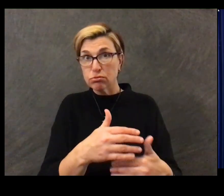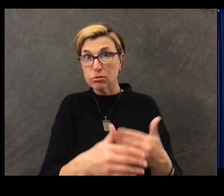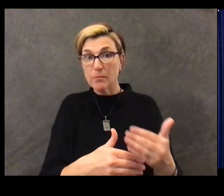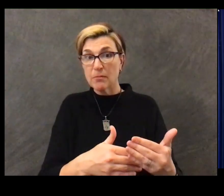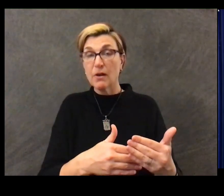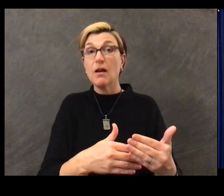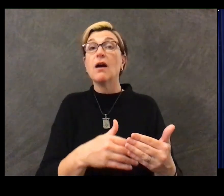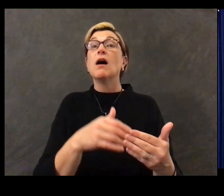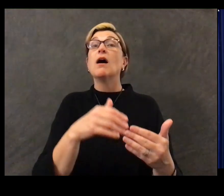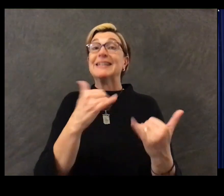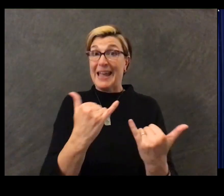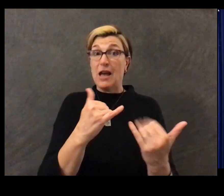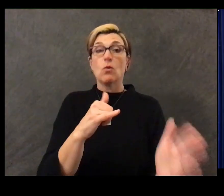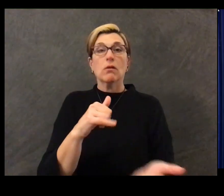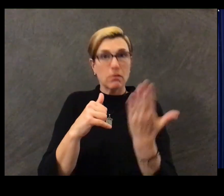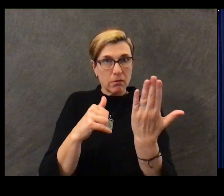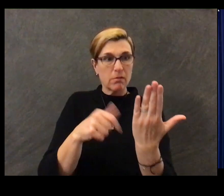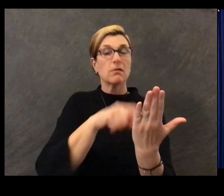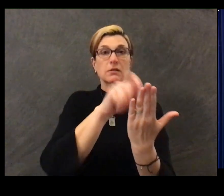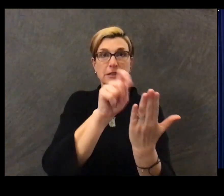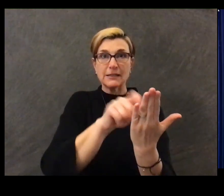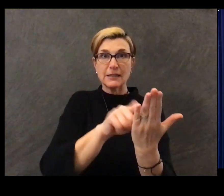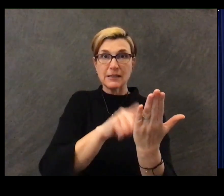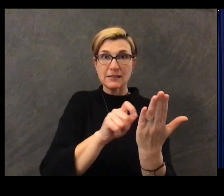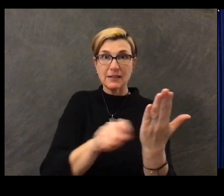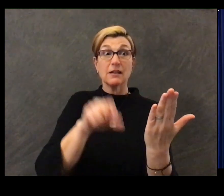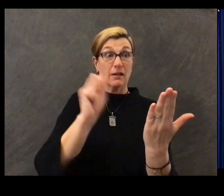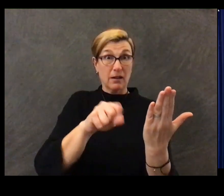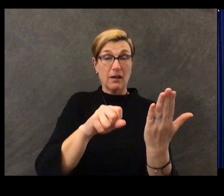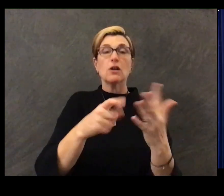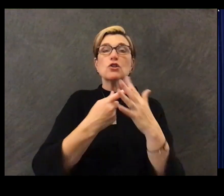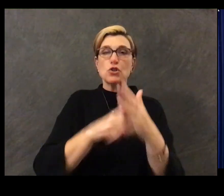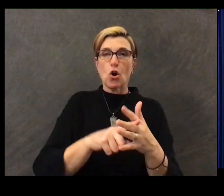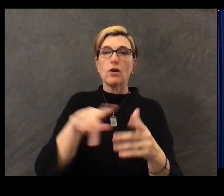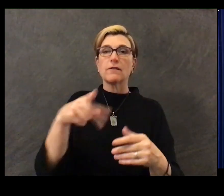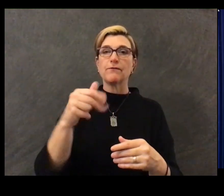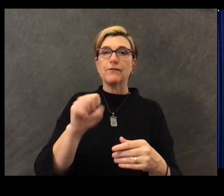into Phase three now we live in a big country and it's heterogeneous and there